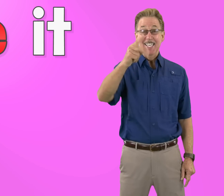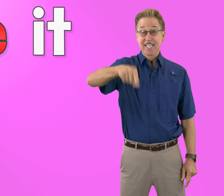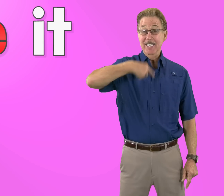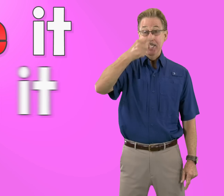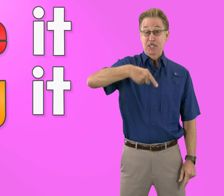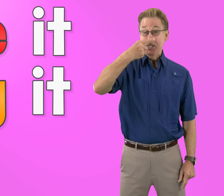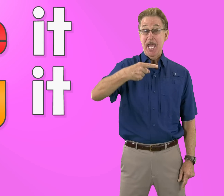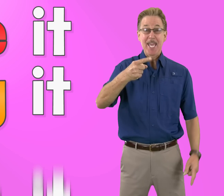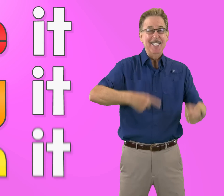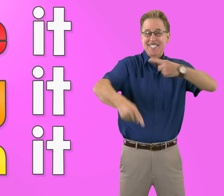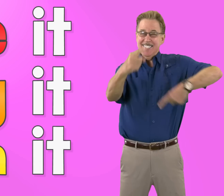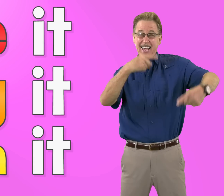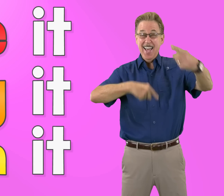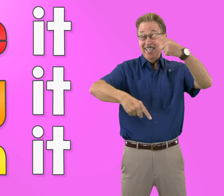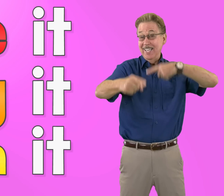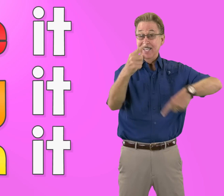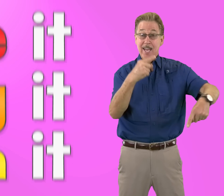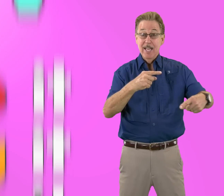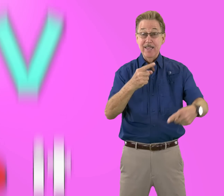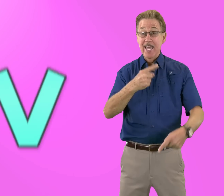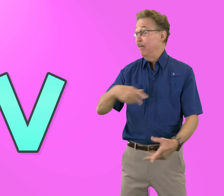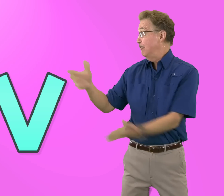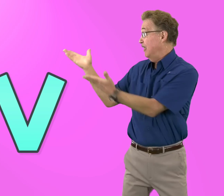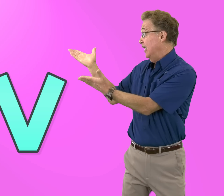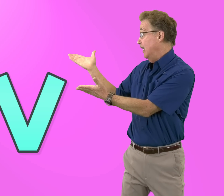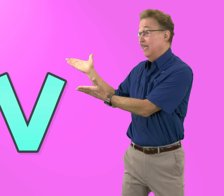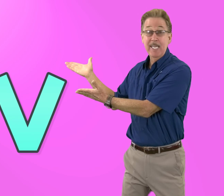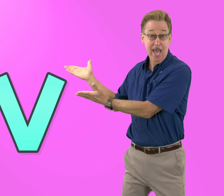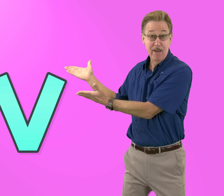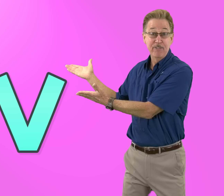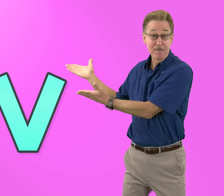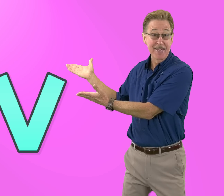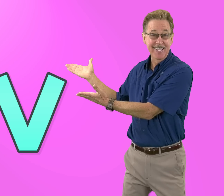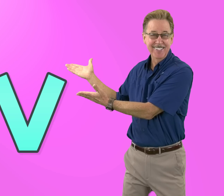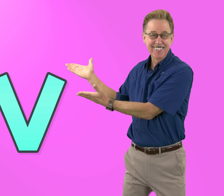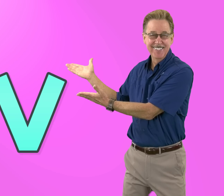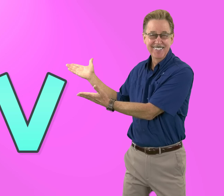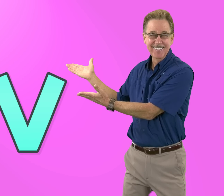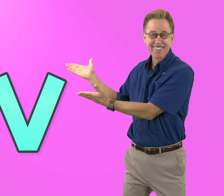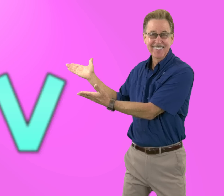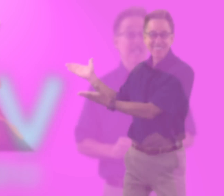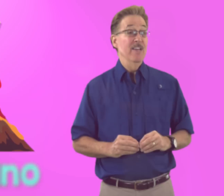See it, Say it Sign it Letter V v in the alphabet